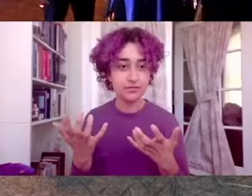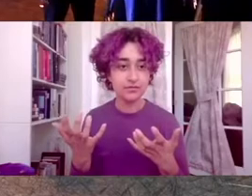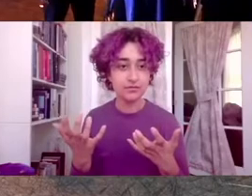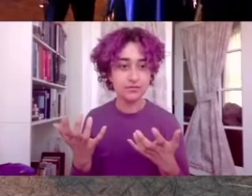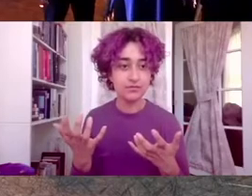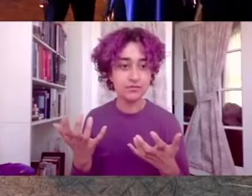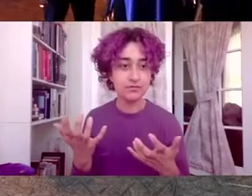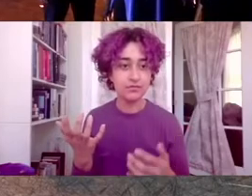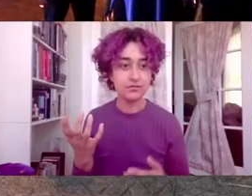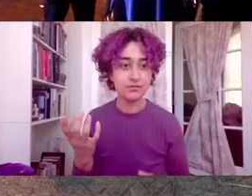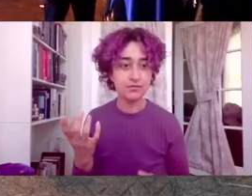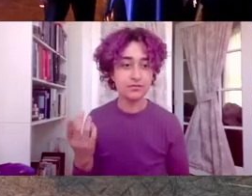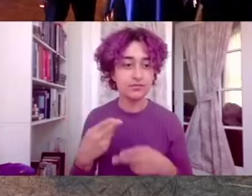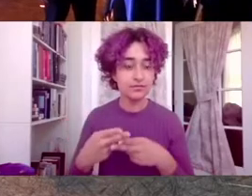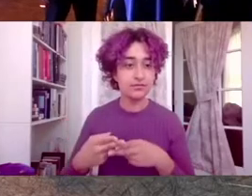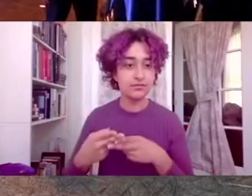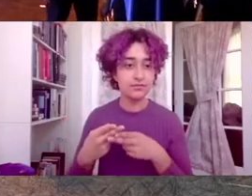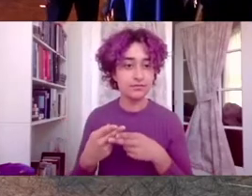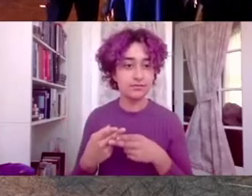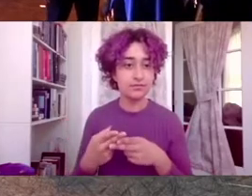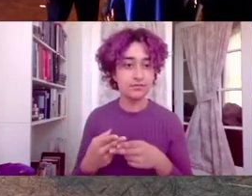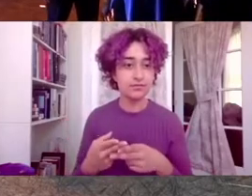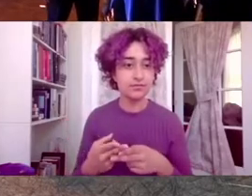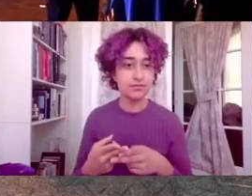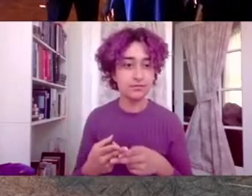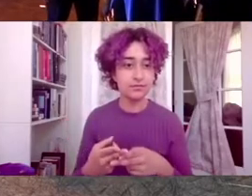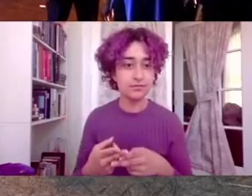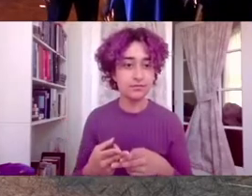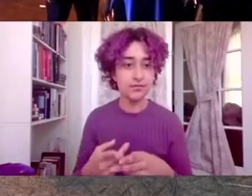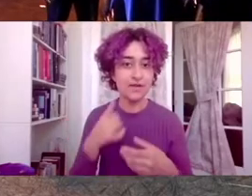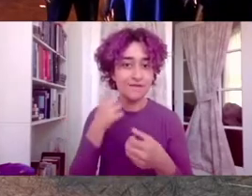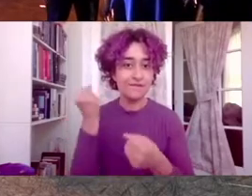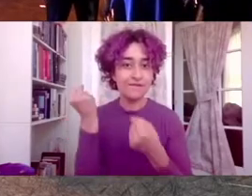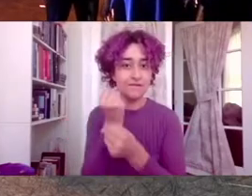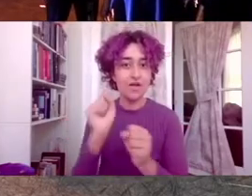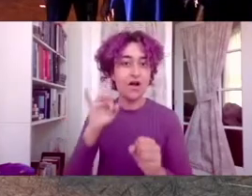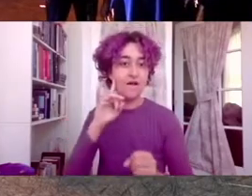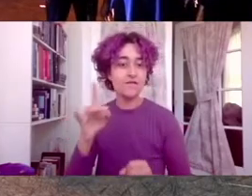Fannie Lou Hamer fought for voters rights in Mississippi